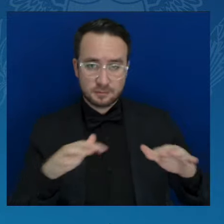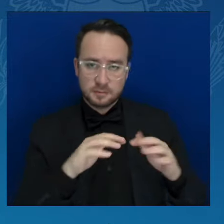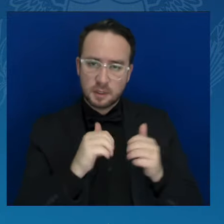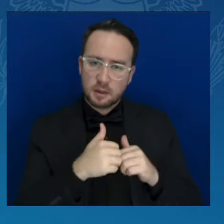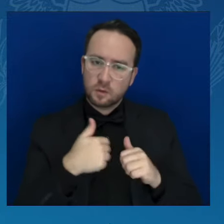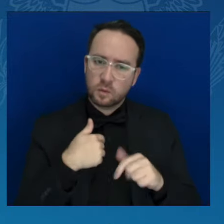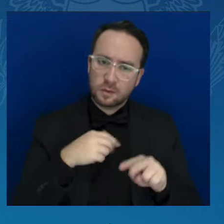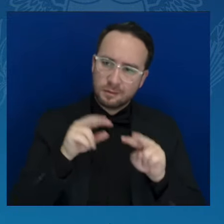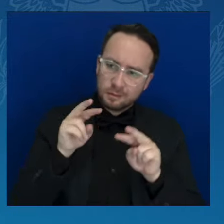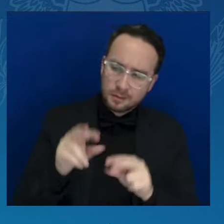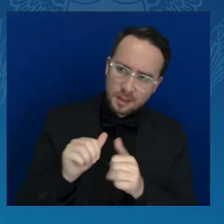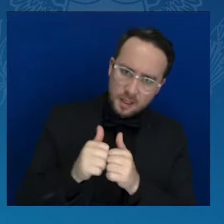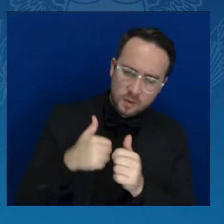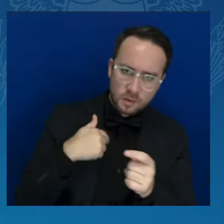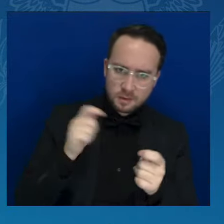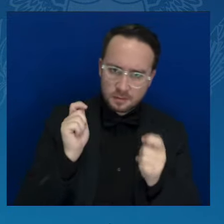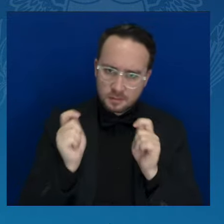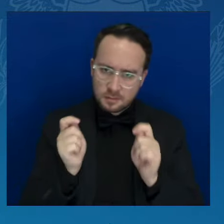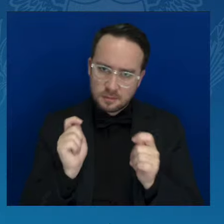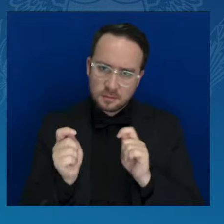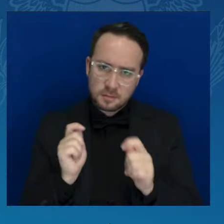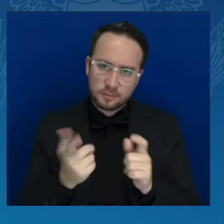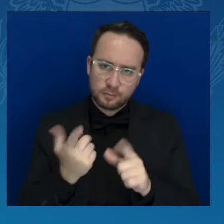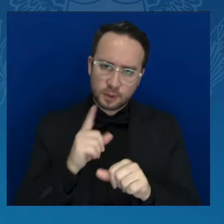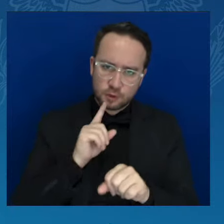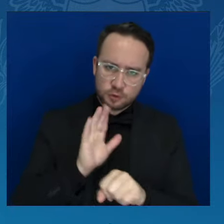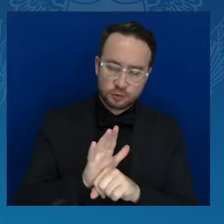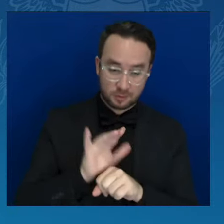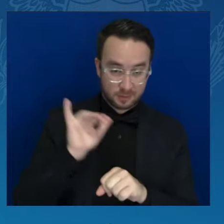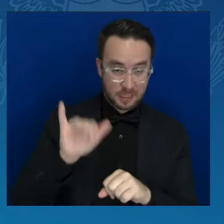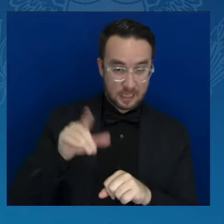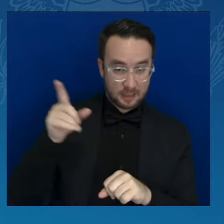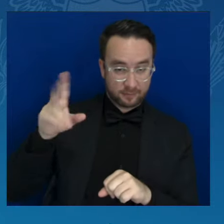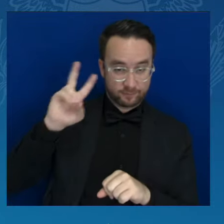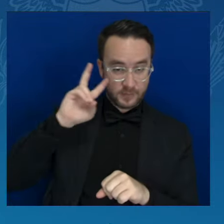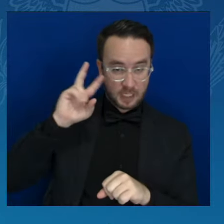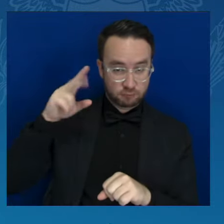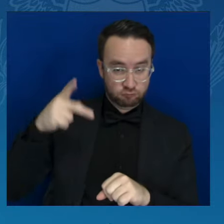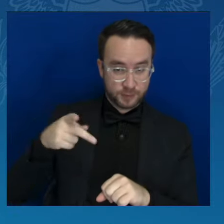And part of this fundamentally is about increasing integration with our allies and partners on space,